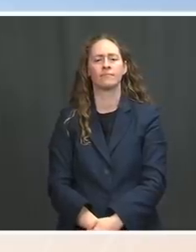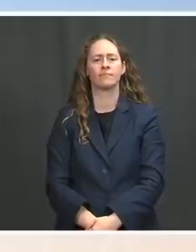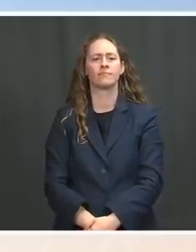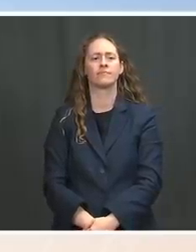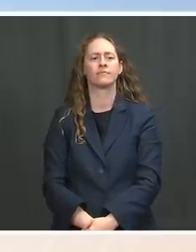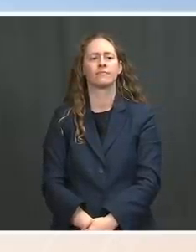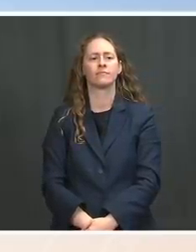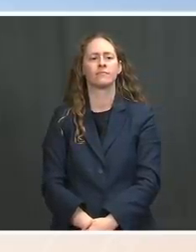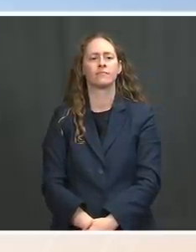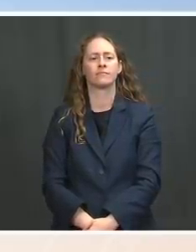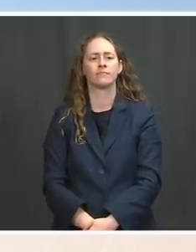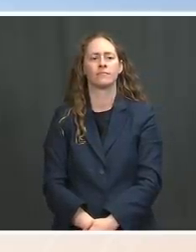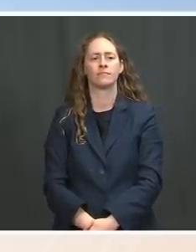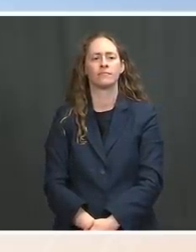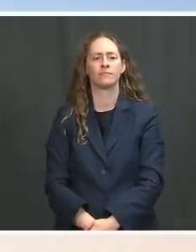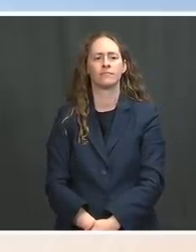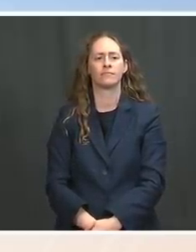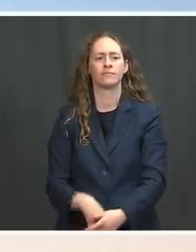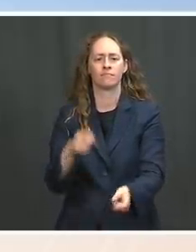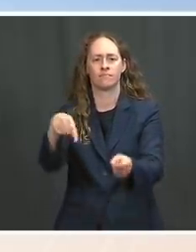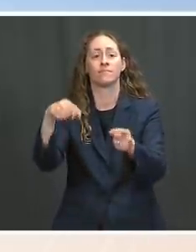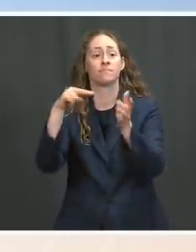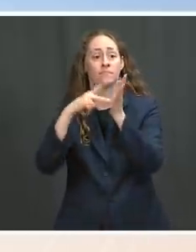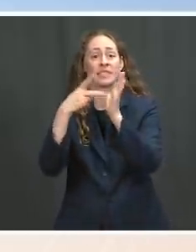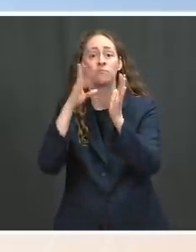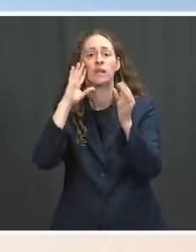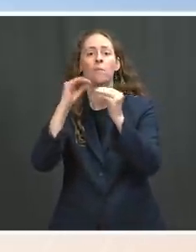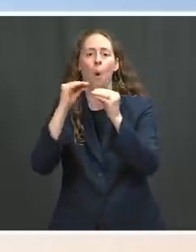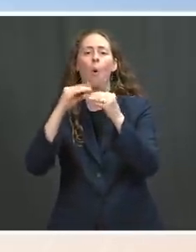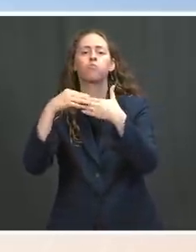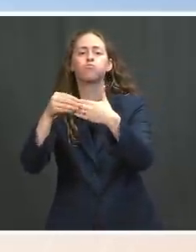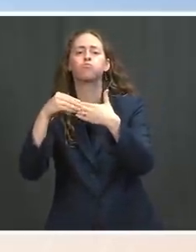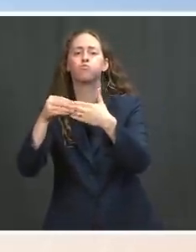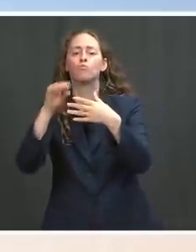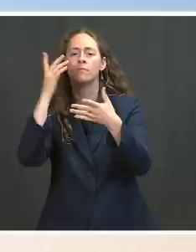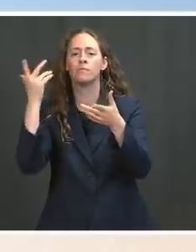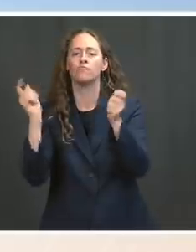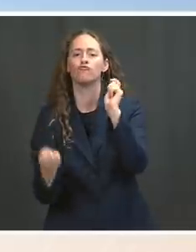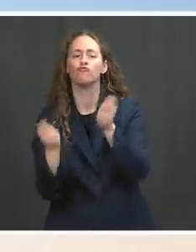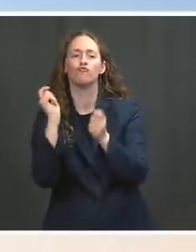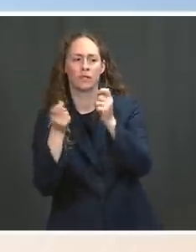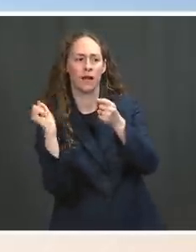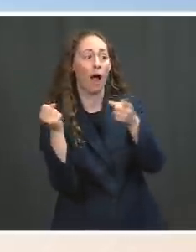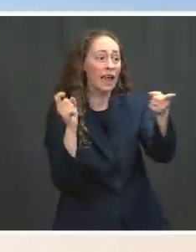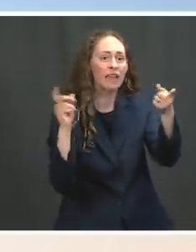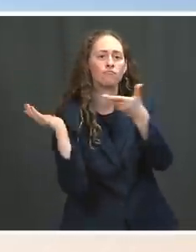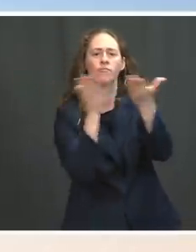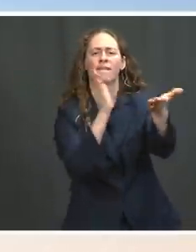to move fuel more efficiently if they need to. PHMSA, our Pipeline and Hazardous Materials Safety Administration,